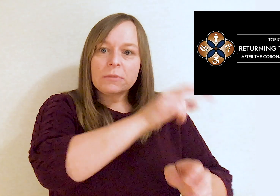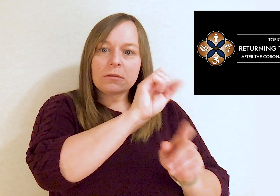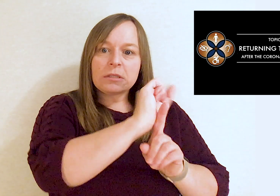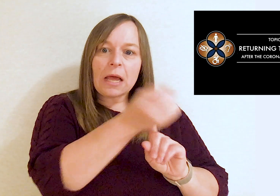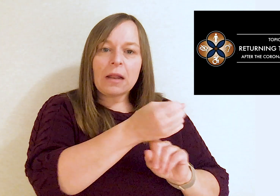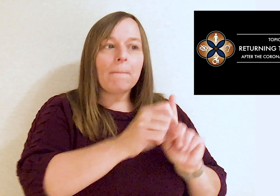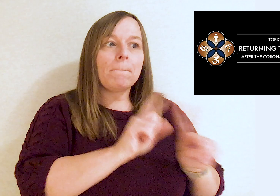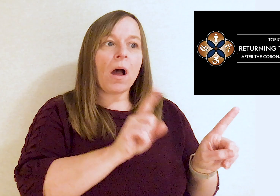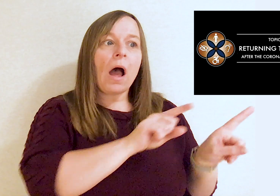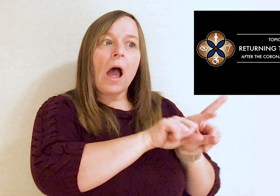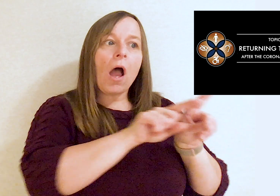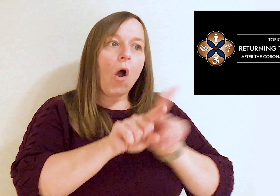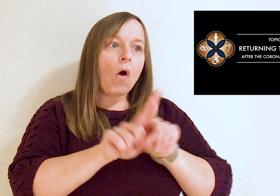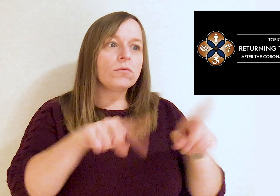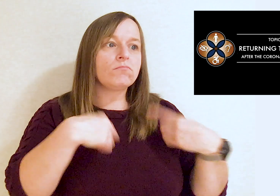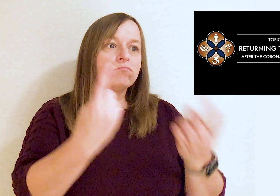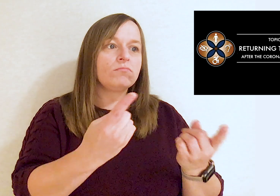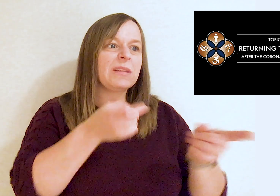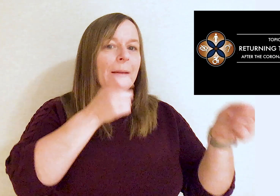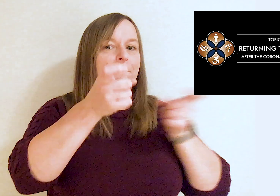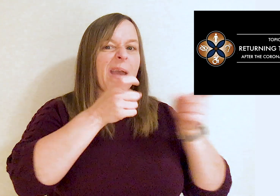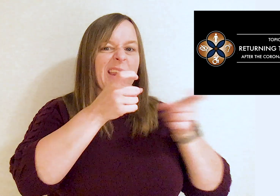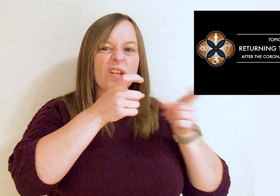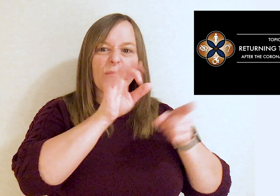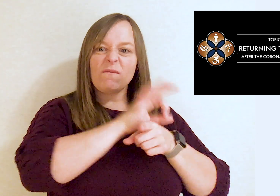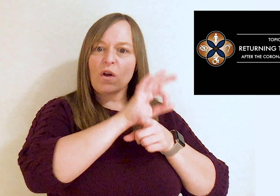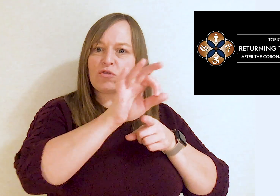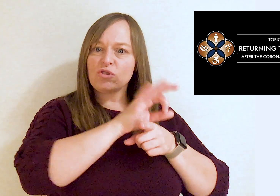setting, but I also have been doing a management function that I can